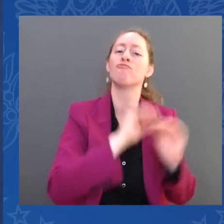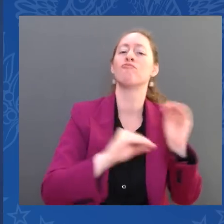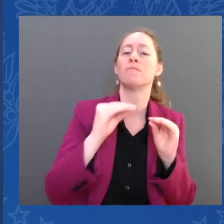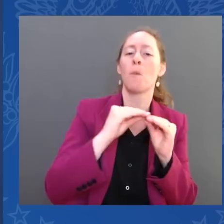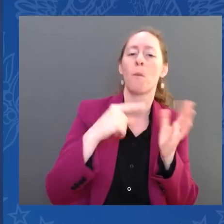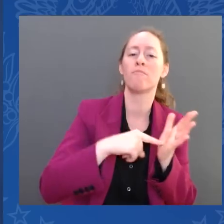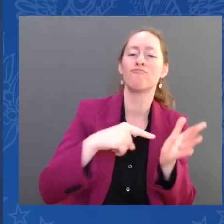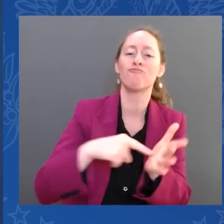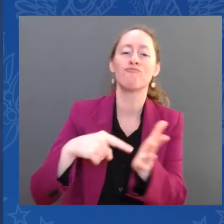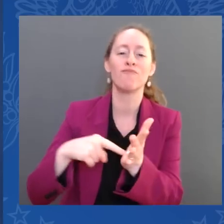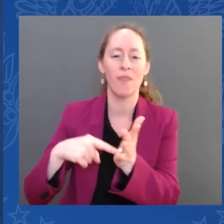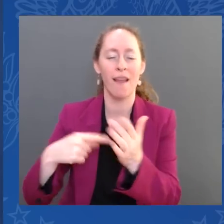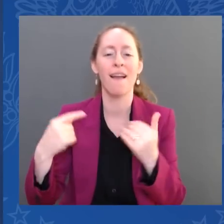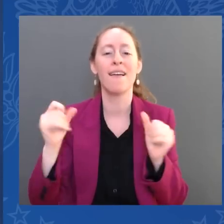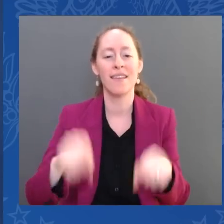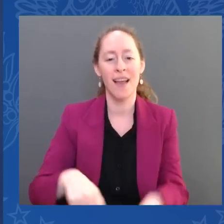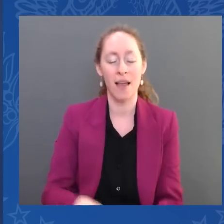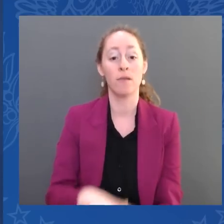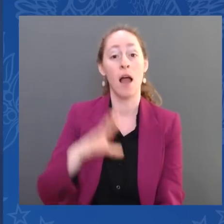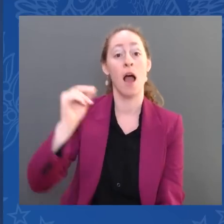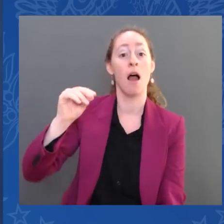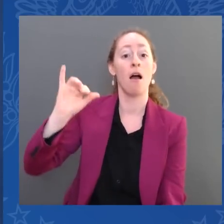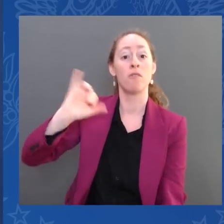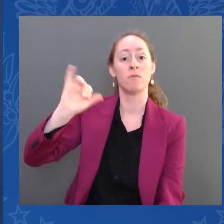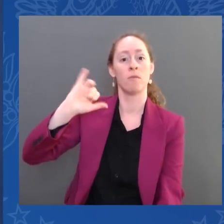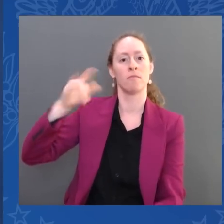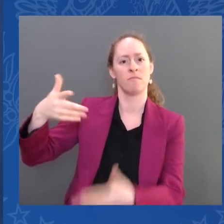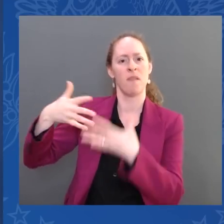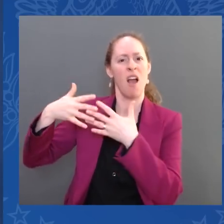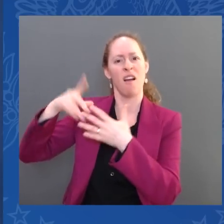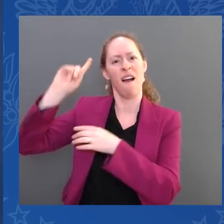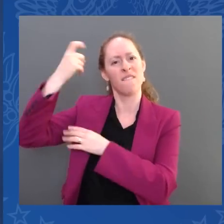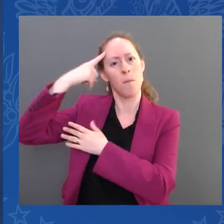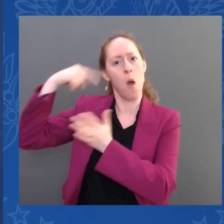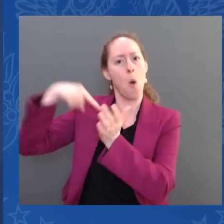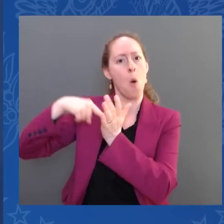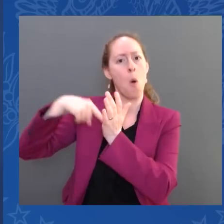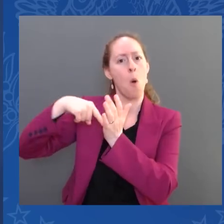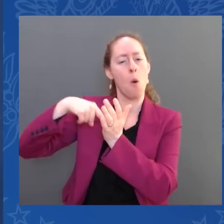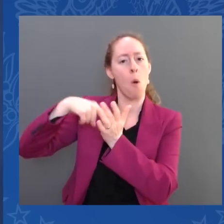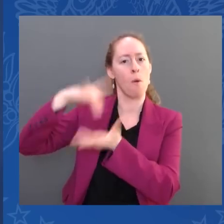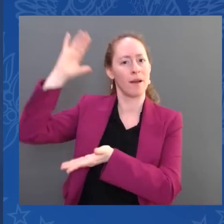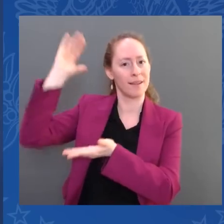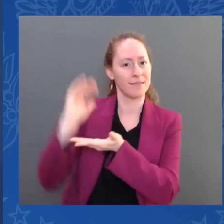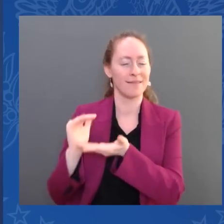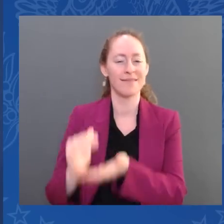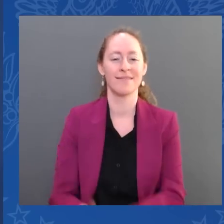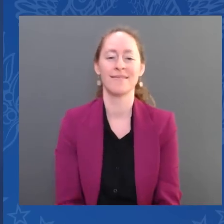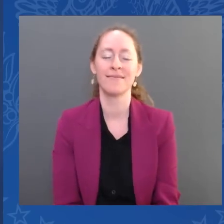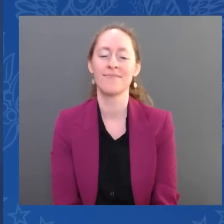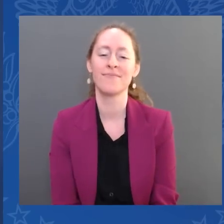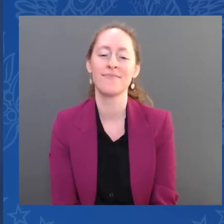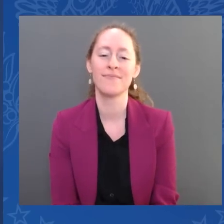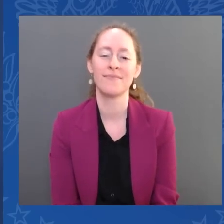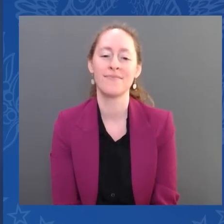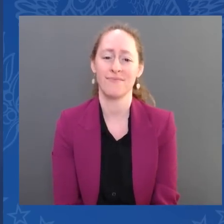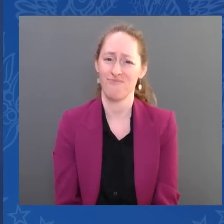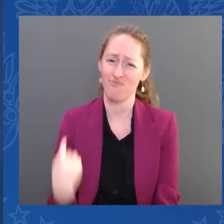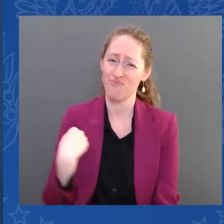a lower share of our economy than it did before the pandemic. In fact, the Treasury Department is planning to pay down --